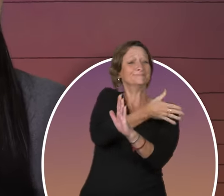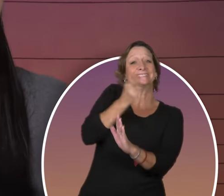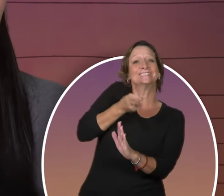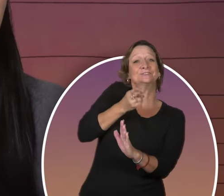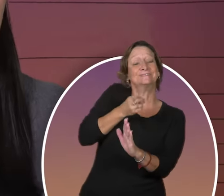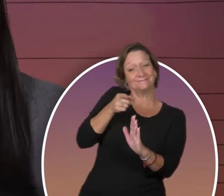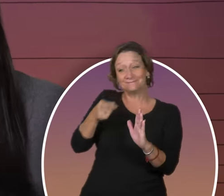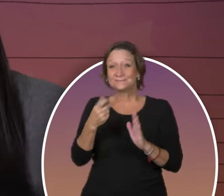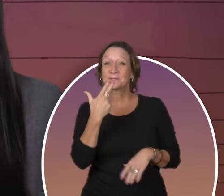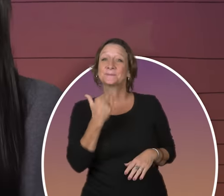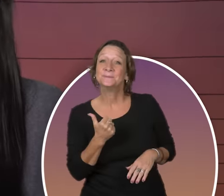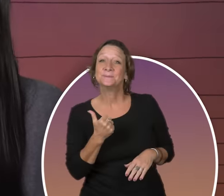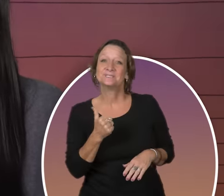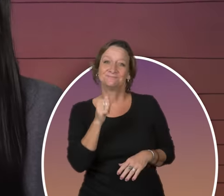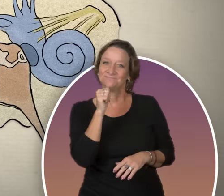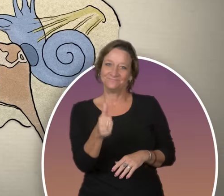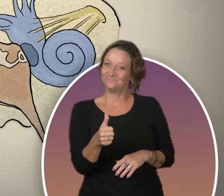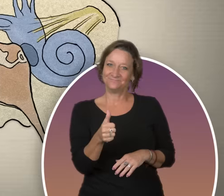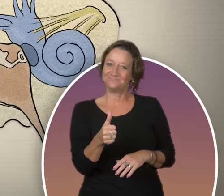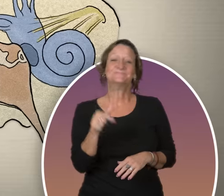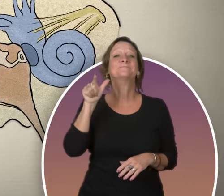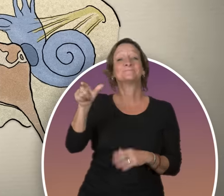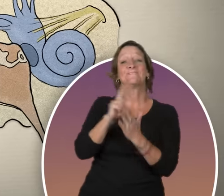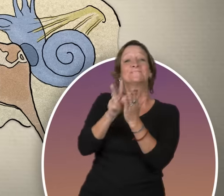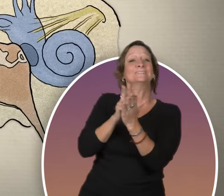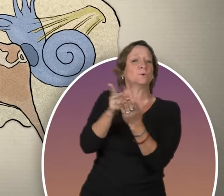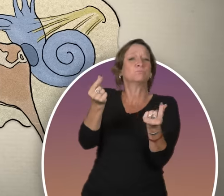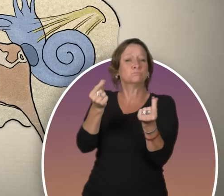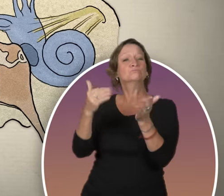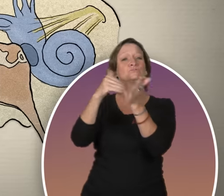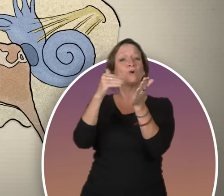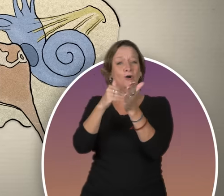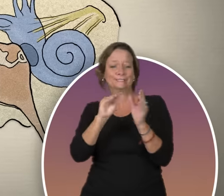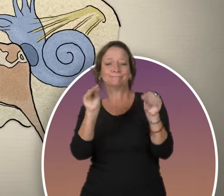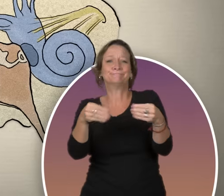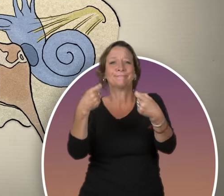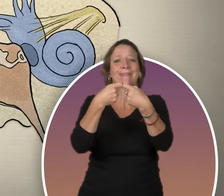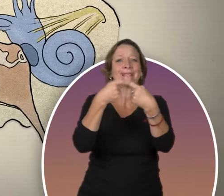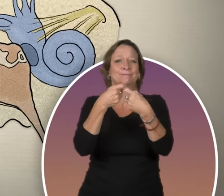that moment isn't quite so cute? In videos like these, doctors place an electronic device near a Deaf person's